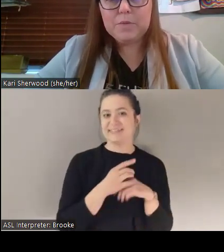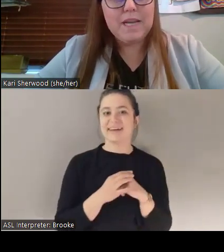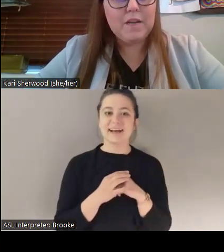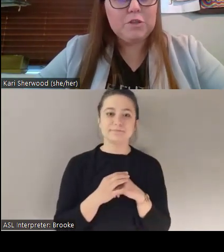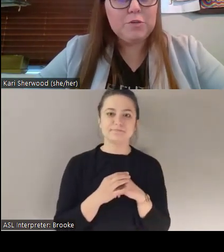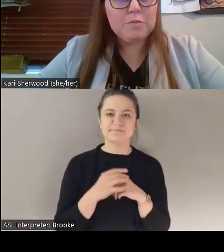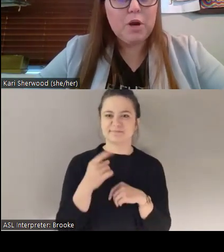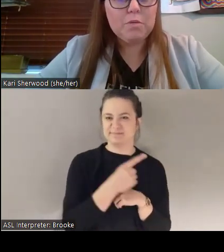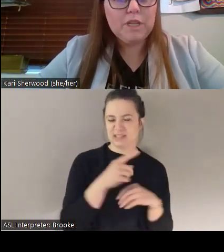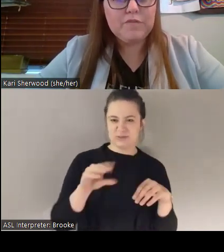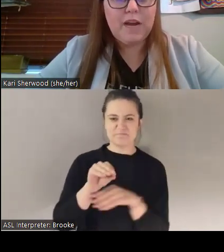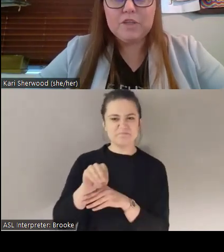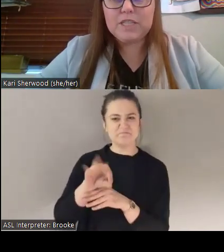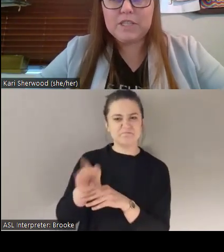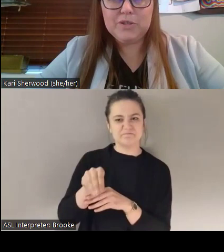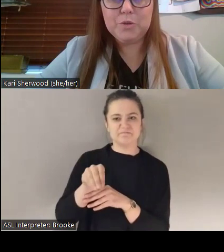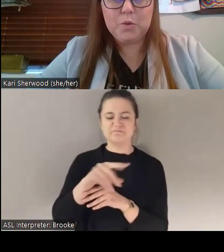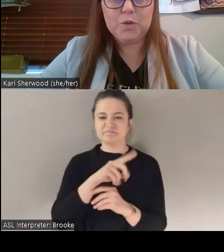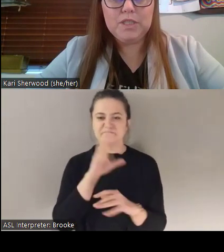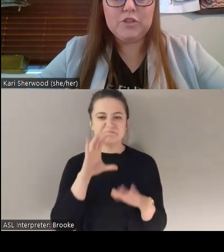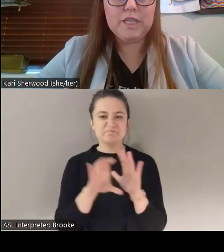was taken when she was probably five or six years old.